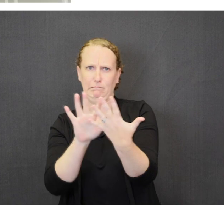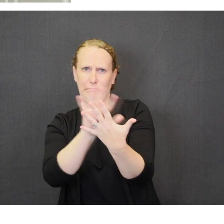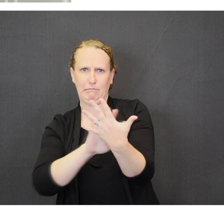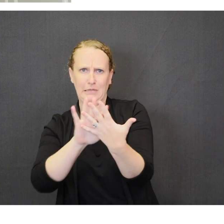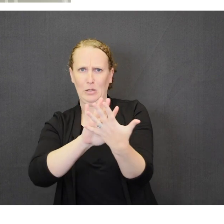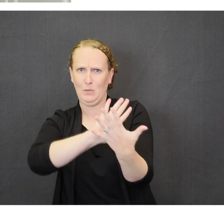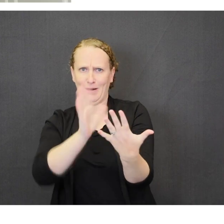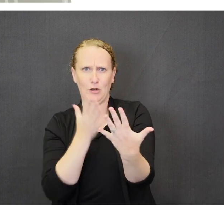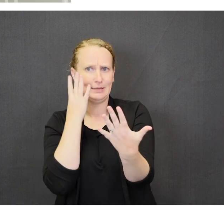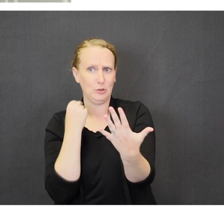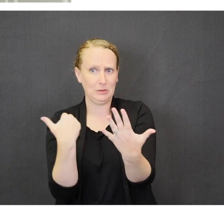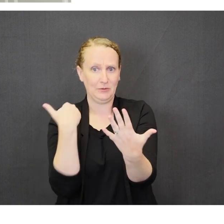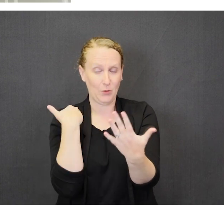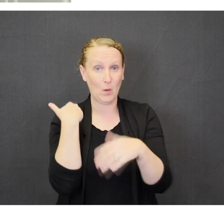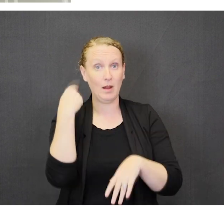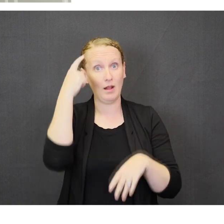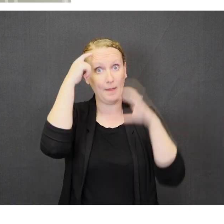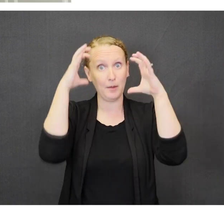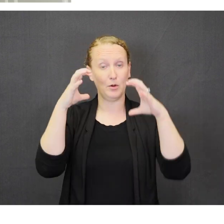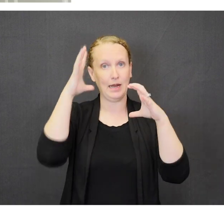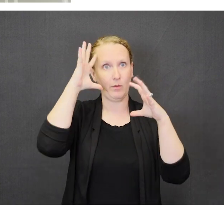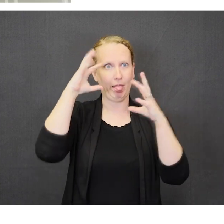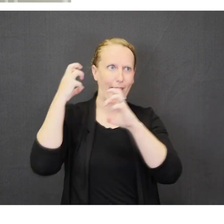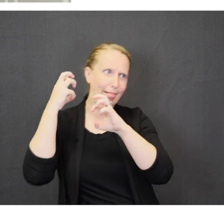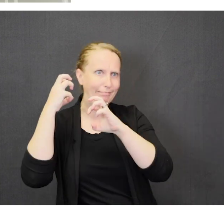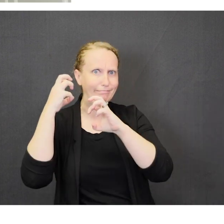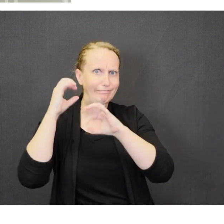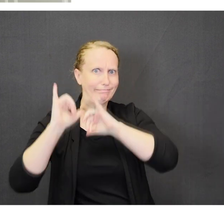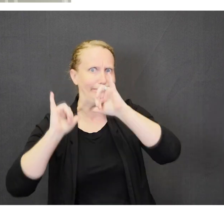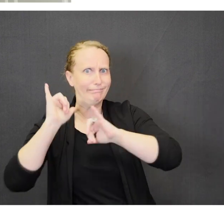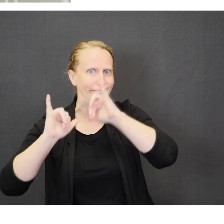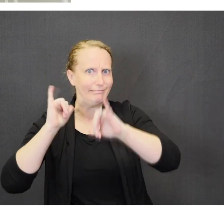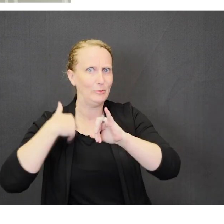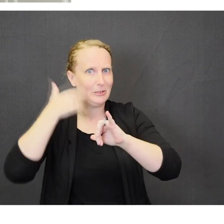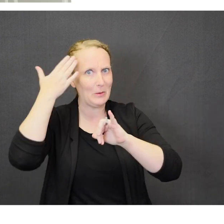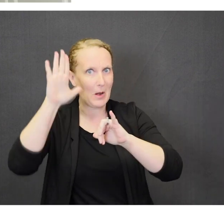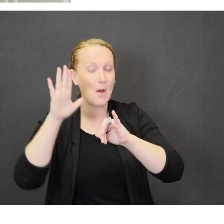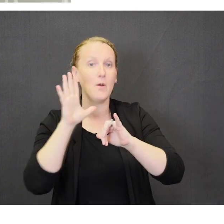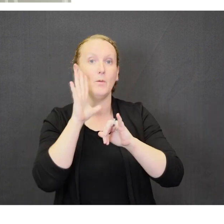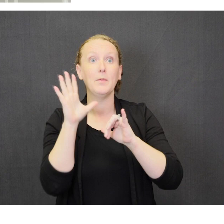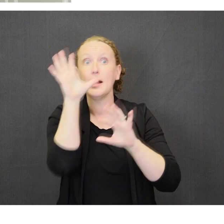it does is it in a sense projects scenarios into the unknown and then we